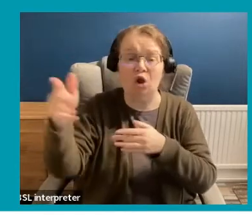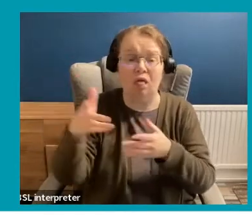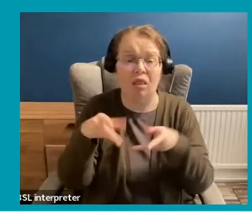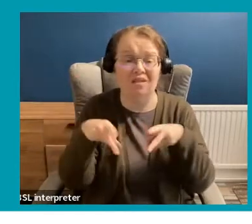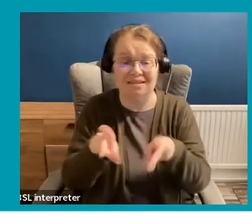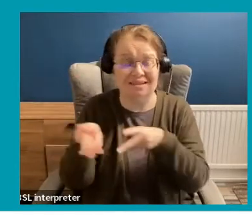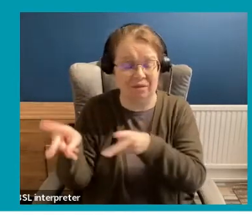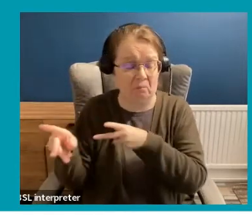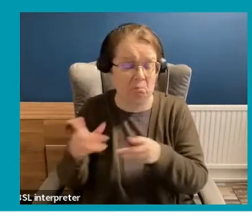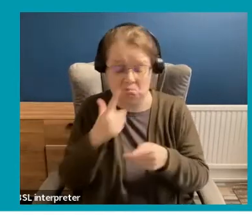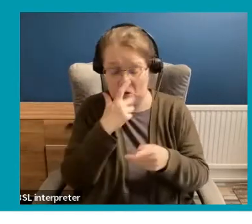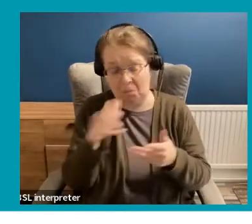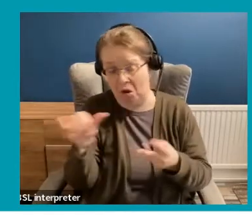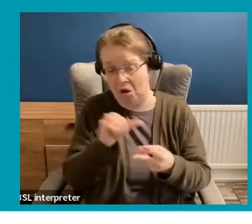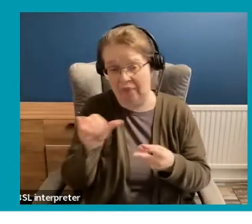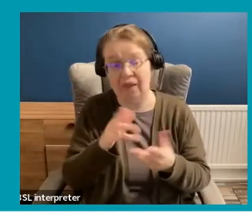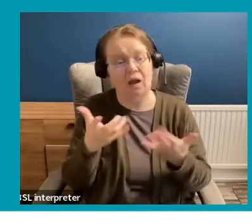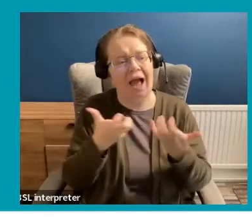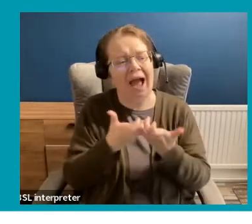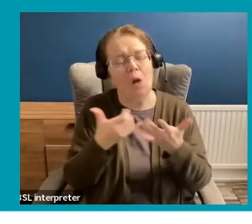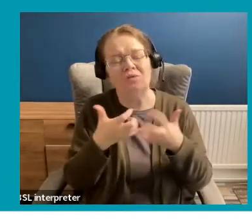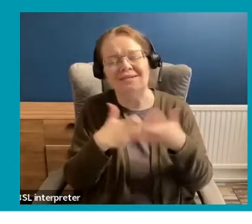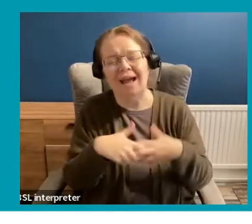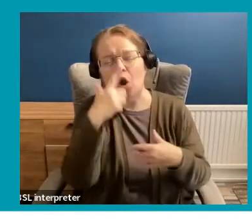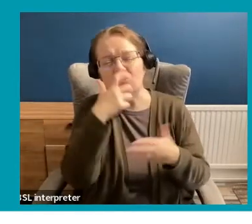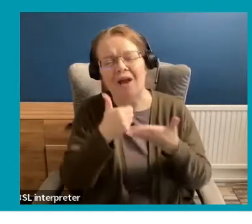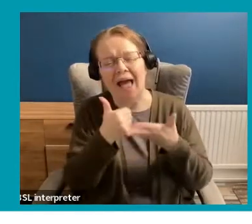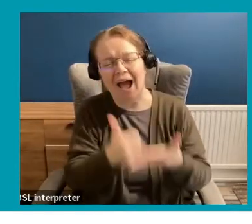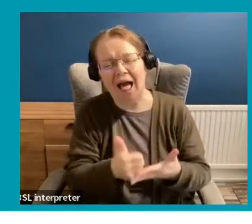But also, how technology can help deliver diversity.